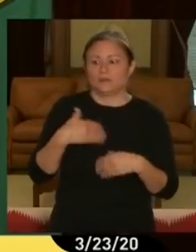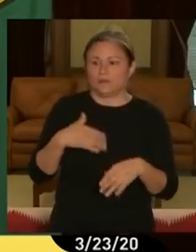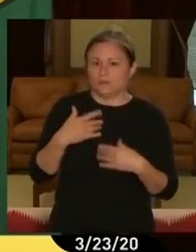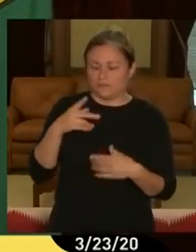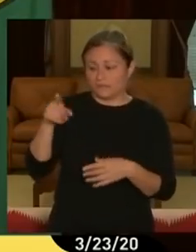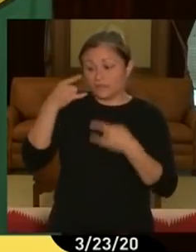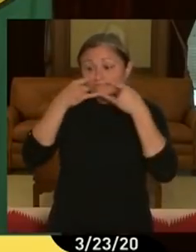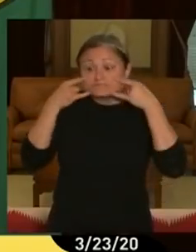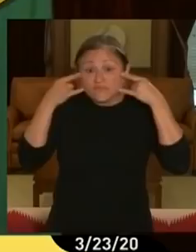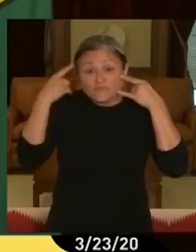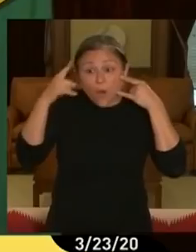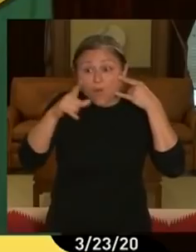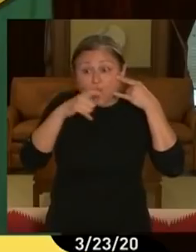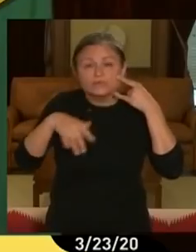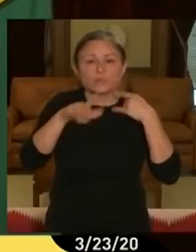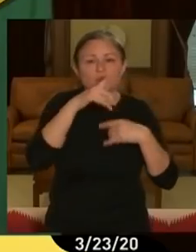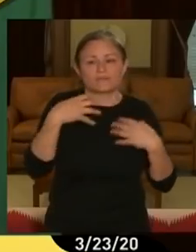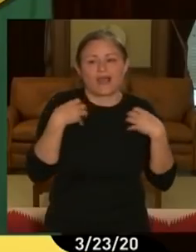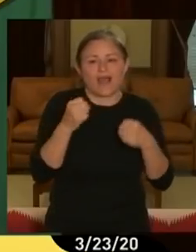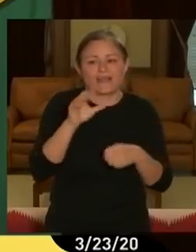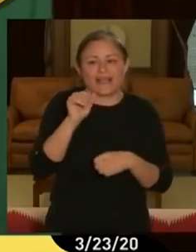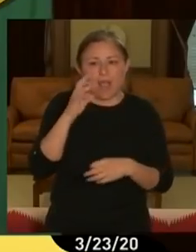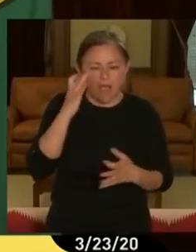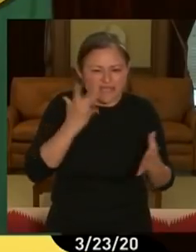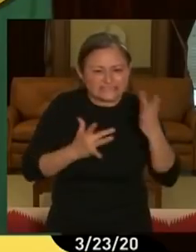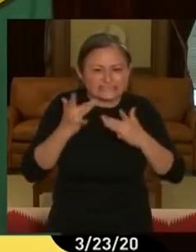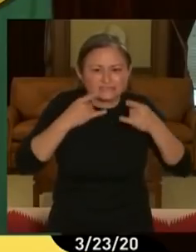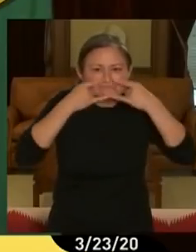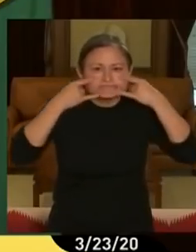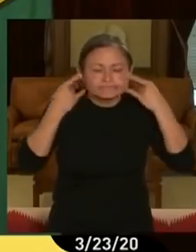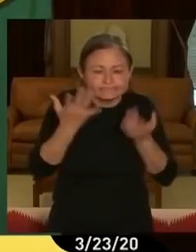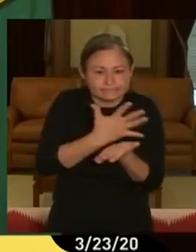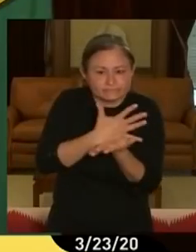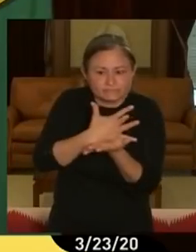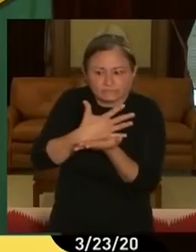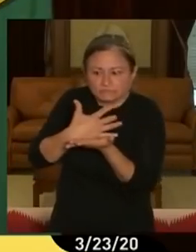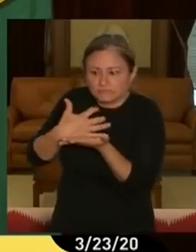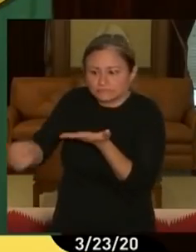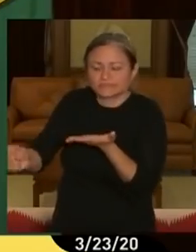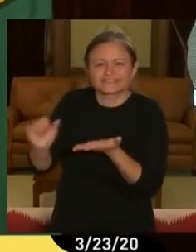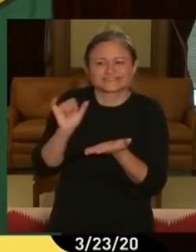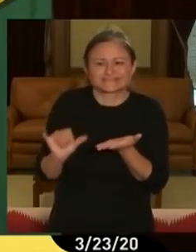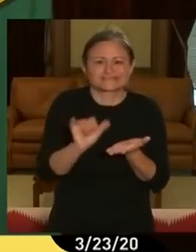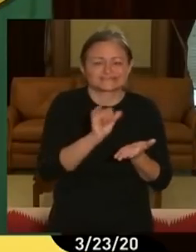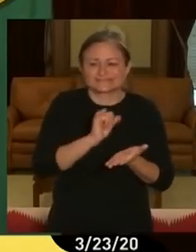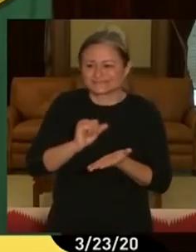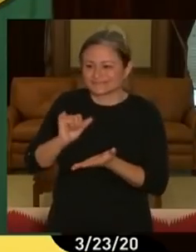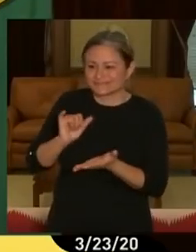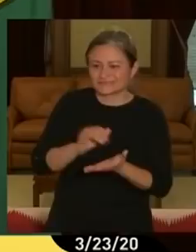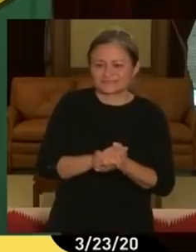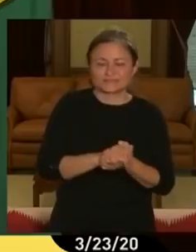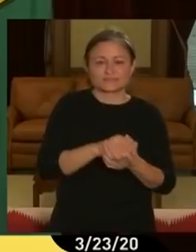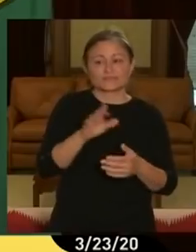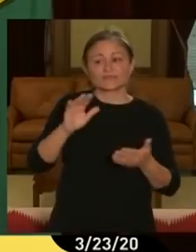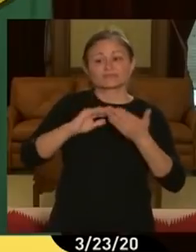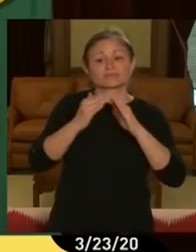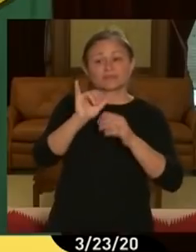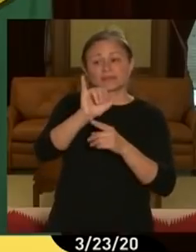FACILITIES TO PRODUCE SURGICAL MASKS AND FACE SHIELDS FOR PROVIDENCE HEALTH CARE WORKERS TO ADDRESS THE THREAT OF PROTECTIVE EQUIPMENT,